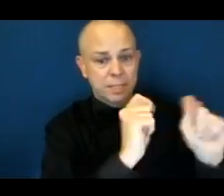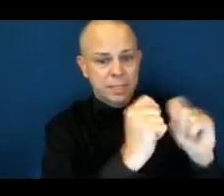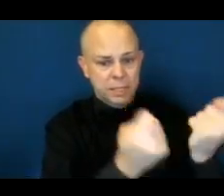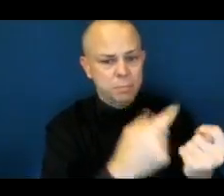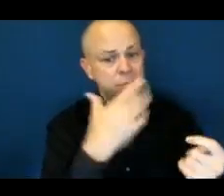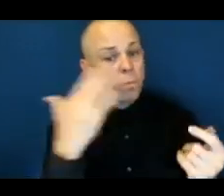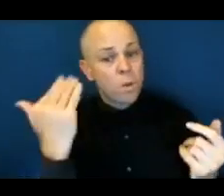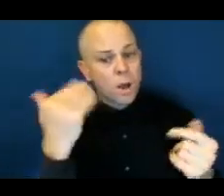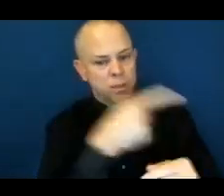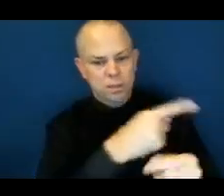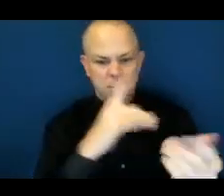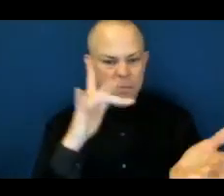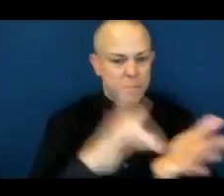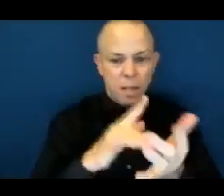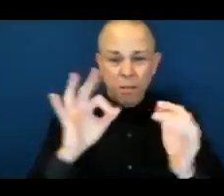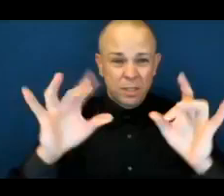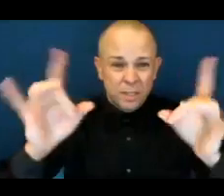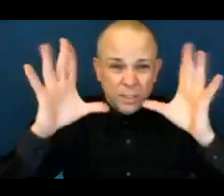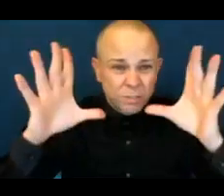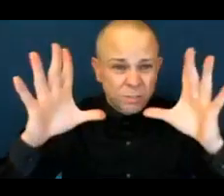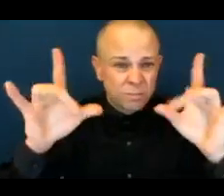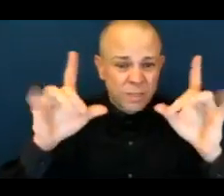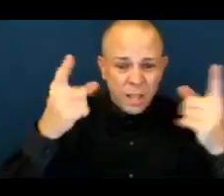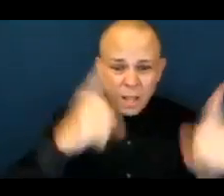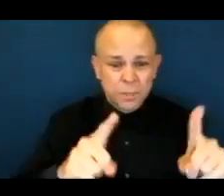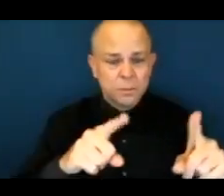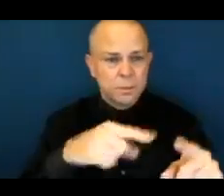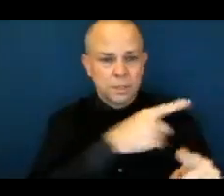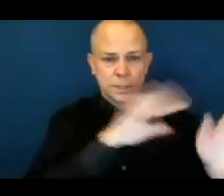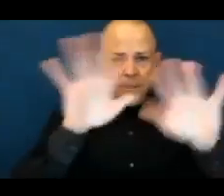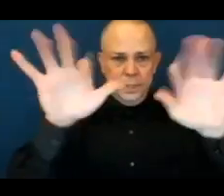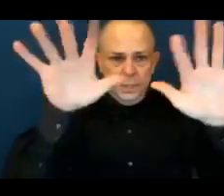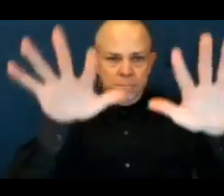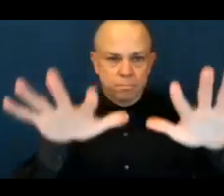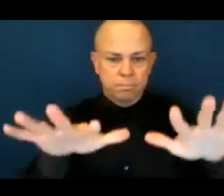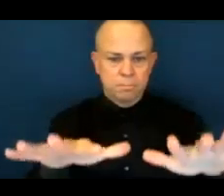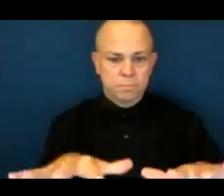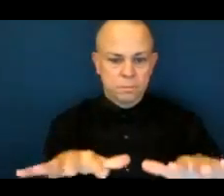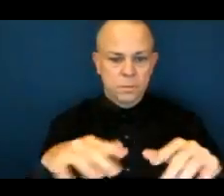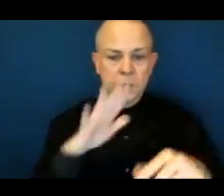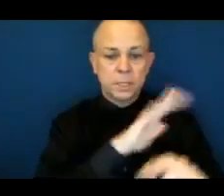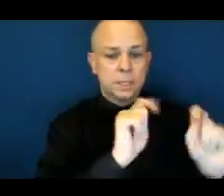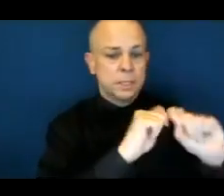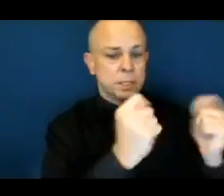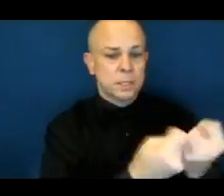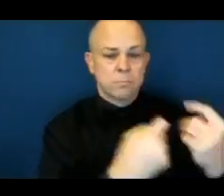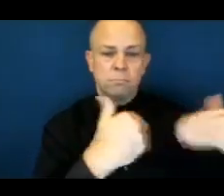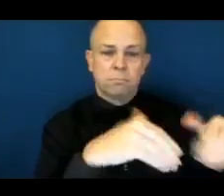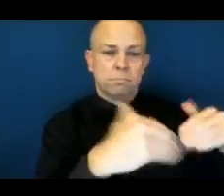and their team has shown remarkable professionalism over the last two weeks